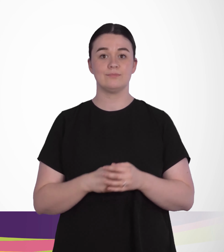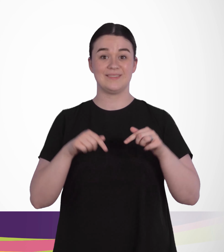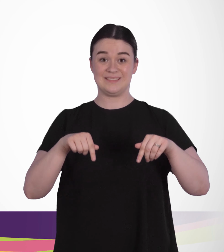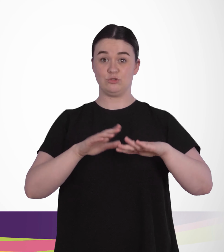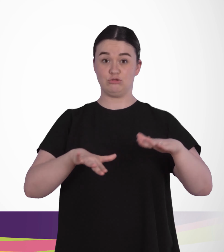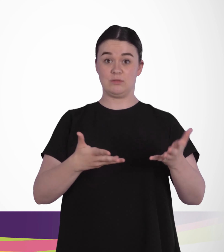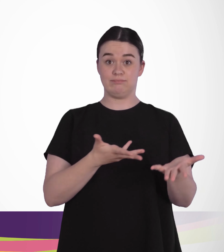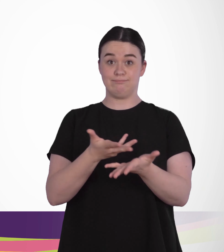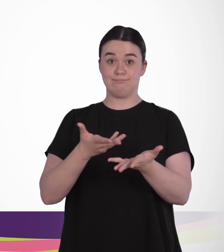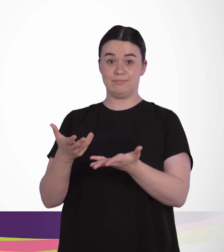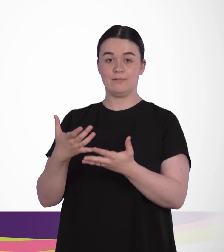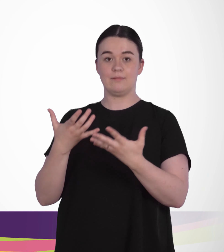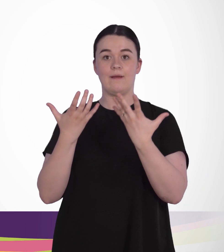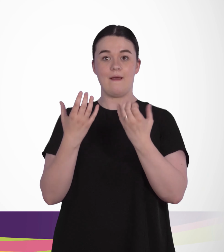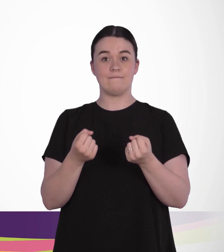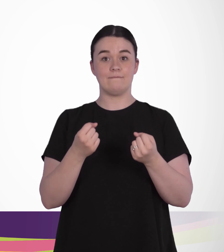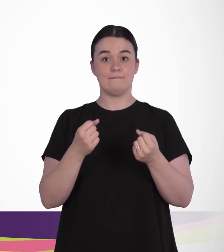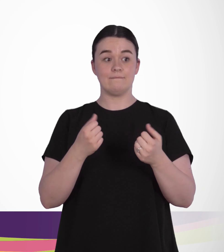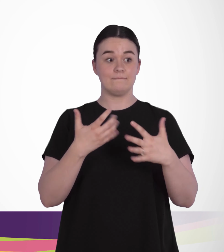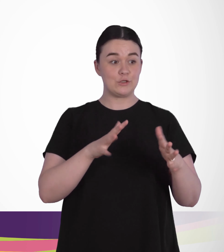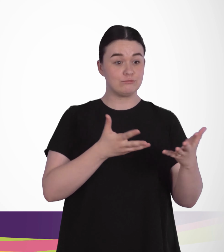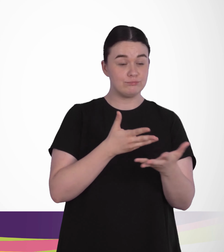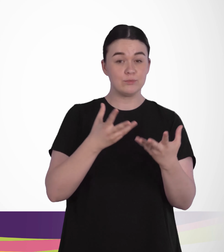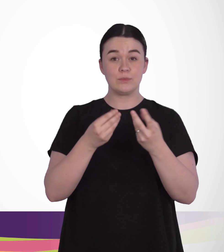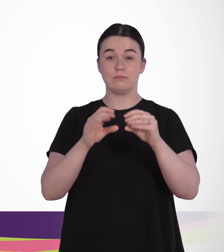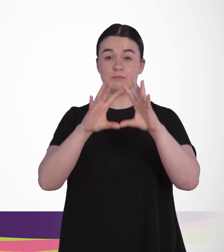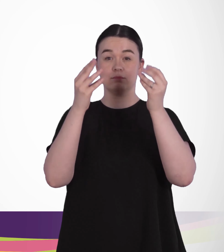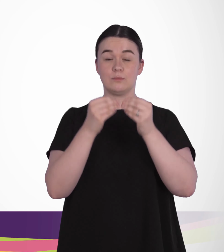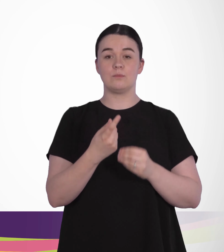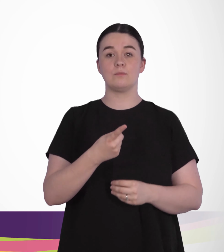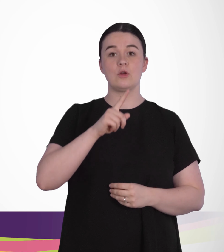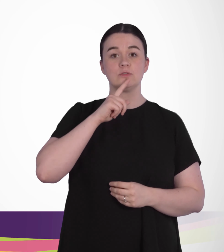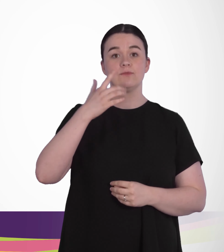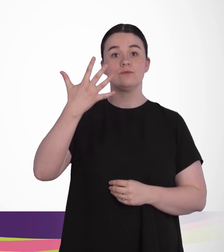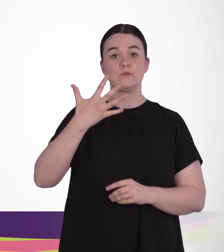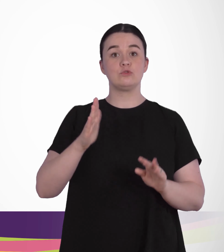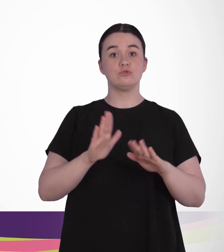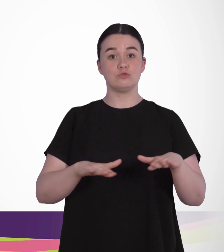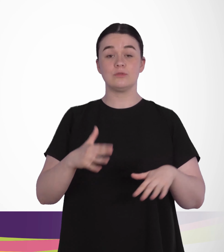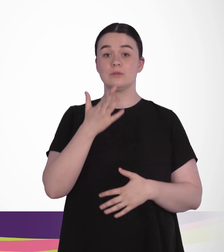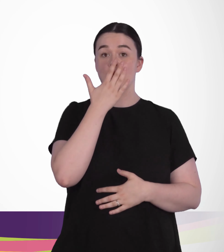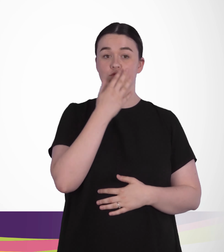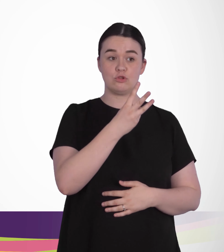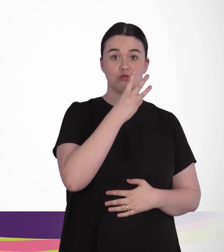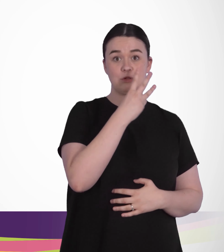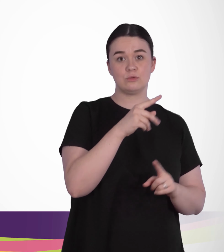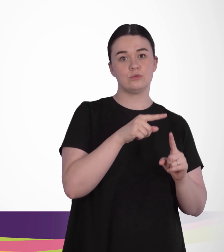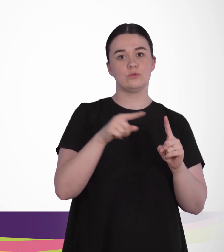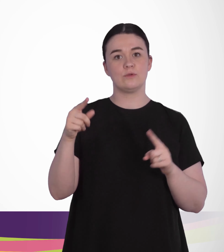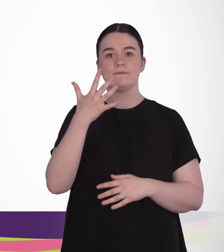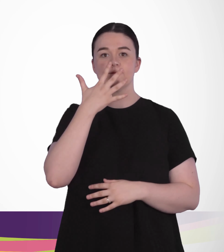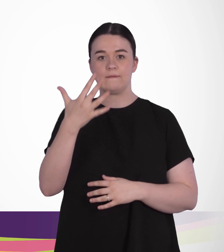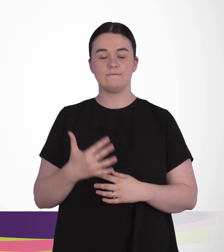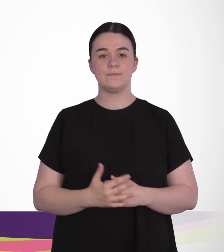Children’s consultations were held with 115 children aged 3- to 5-years old.